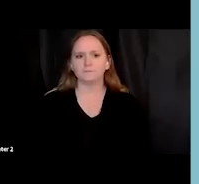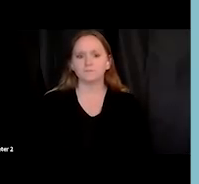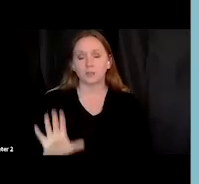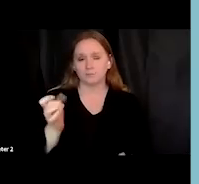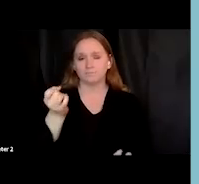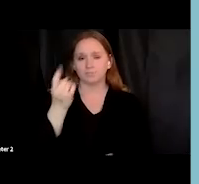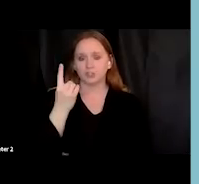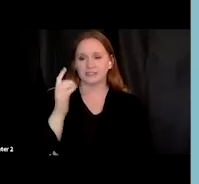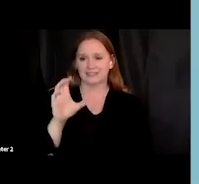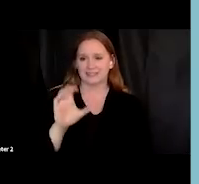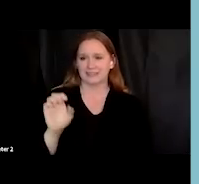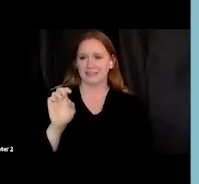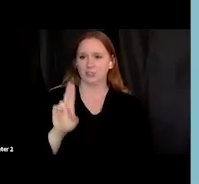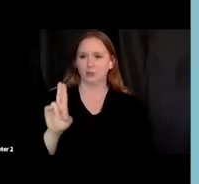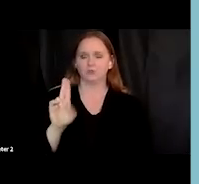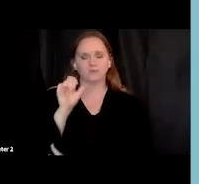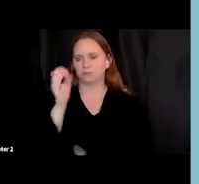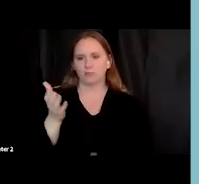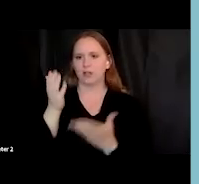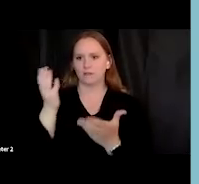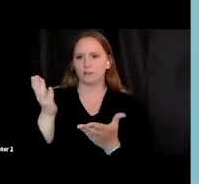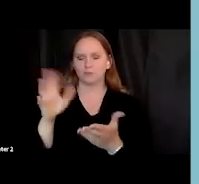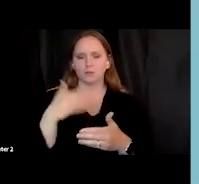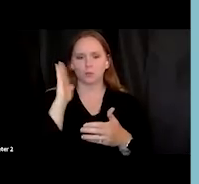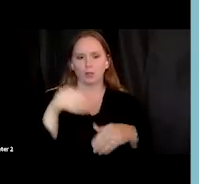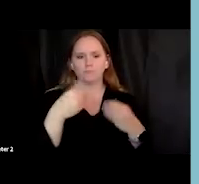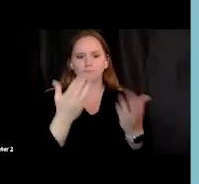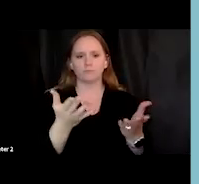but we do provide that certificate for you. Next slide.